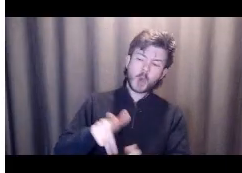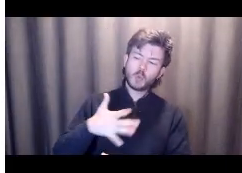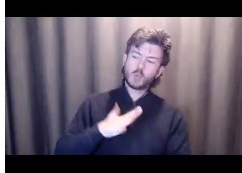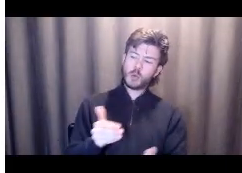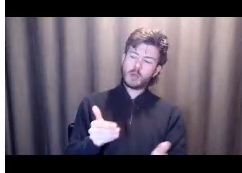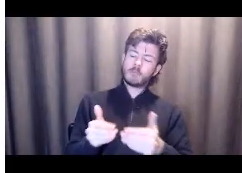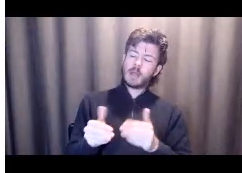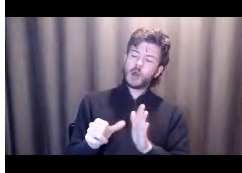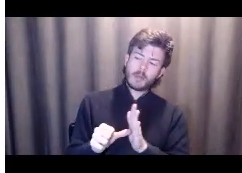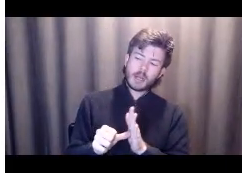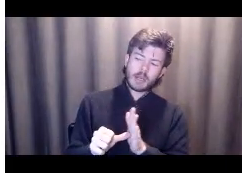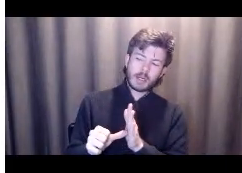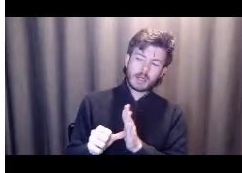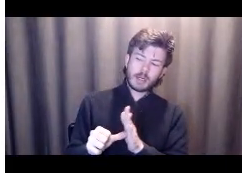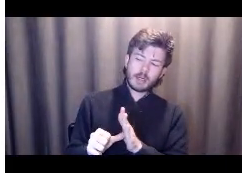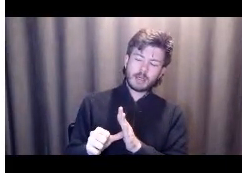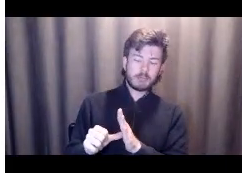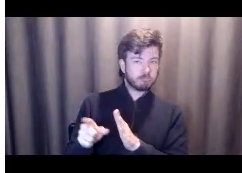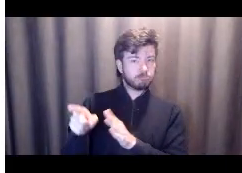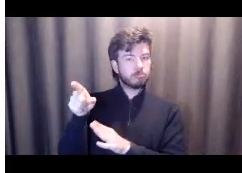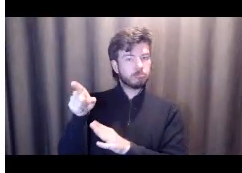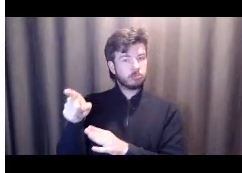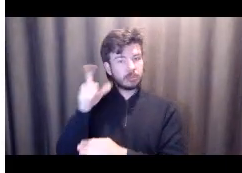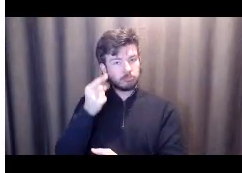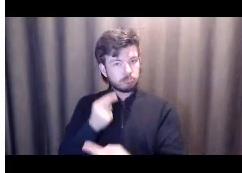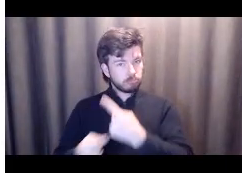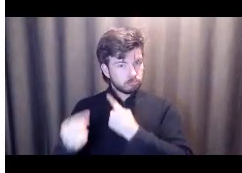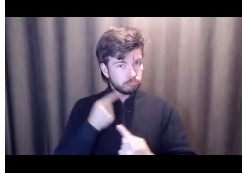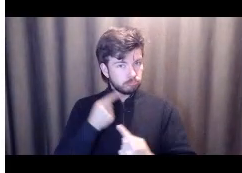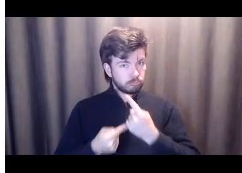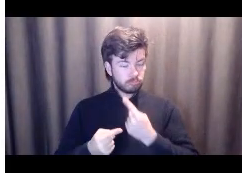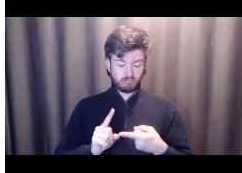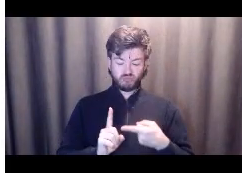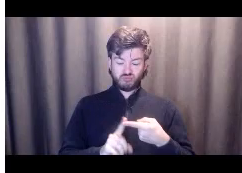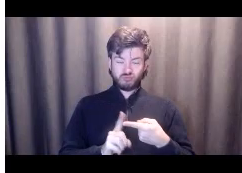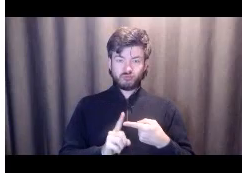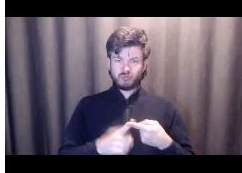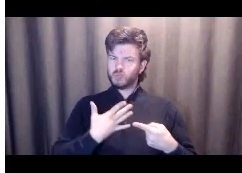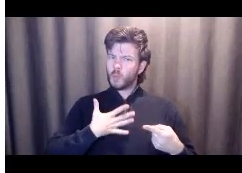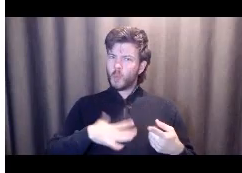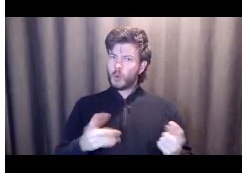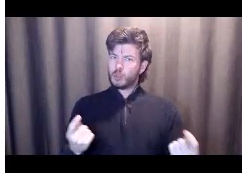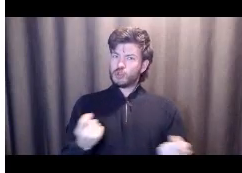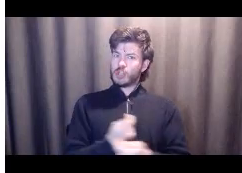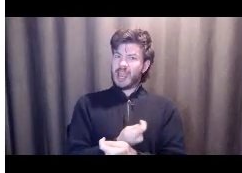They can ask to change how funding is managed at any time.